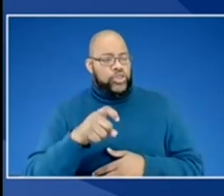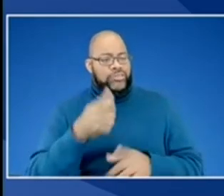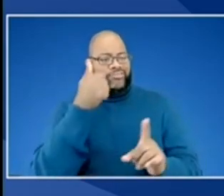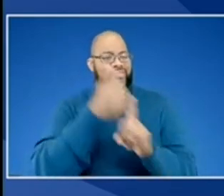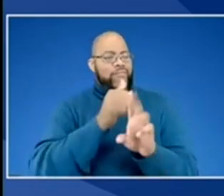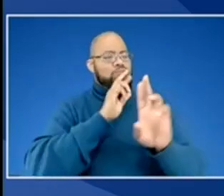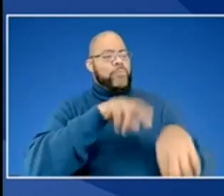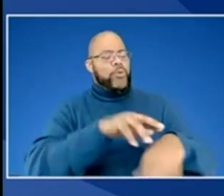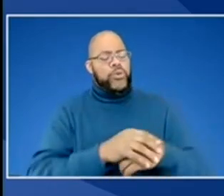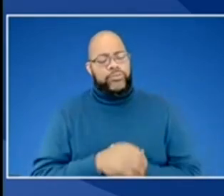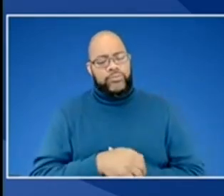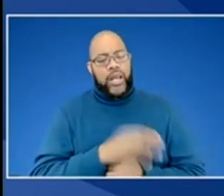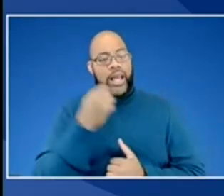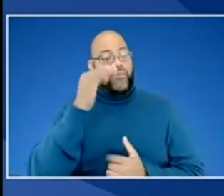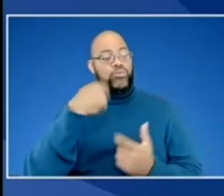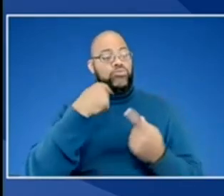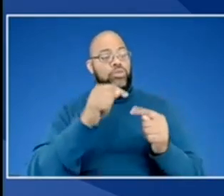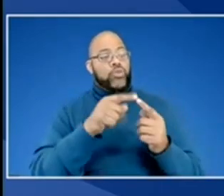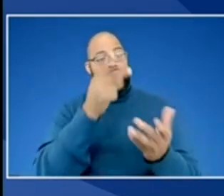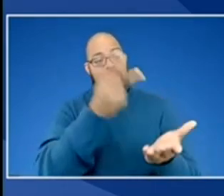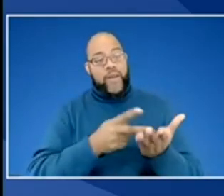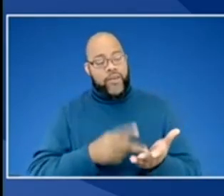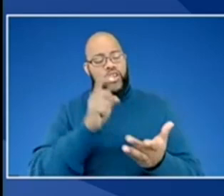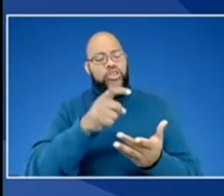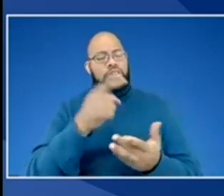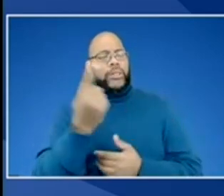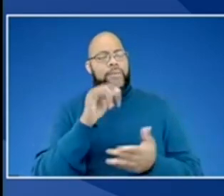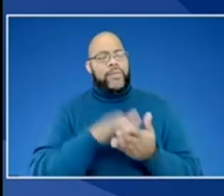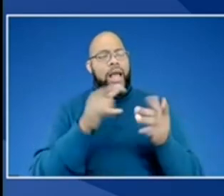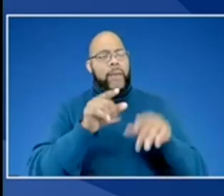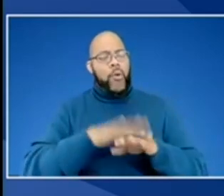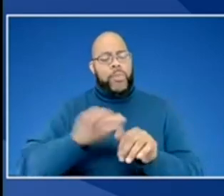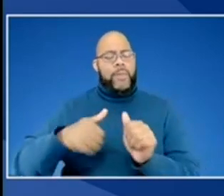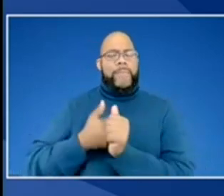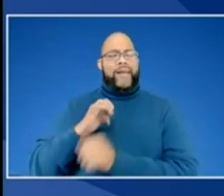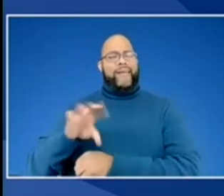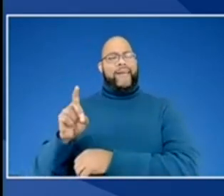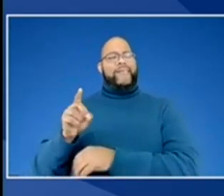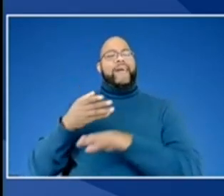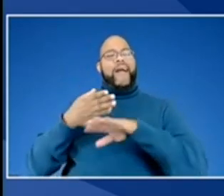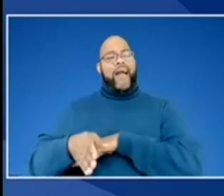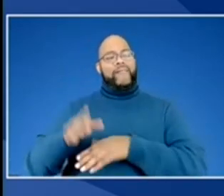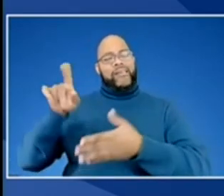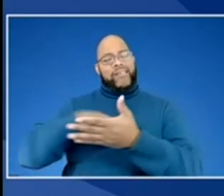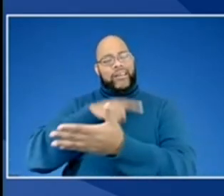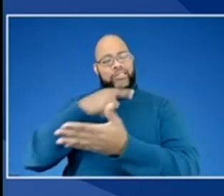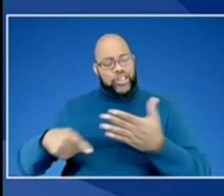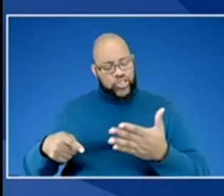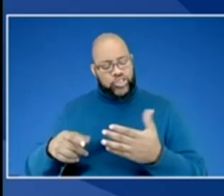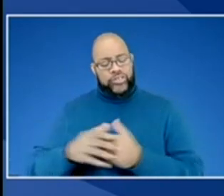that if we are going to try to verify, it should be something that happens on the back end after cancellation, and that we